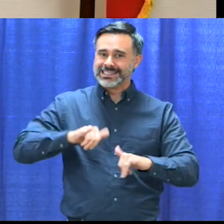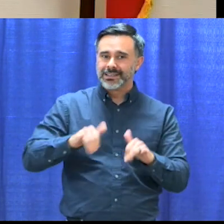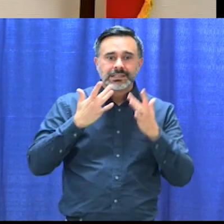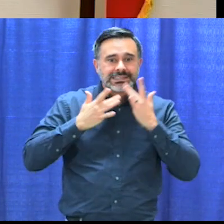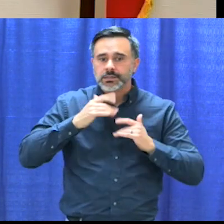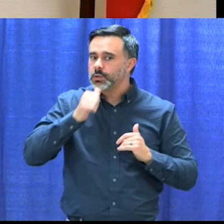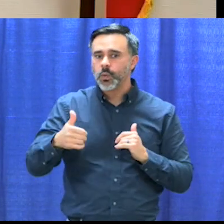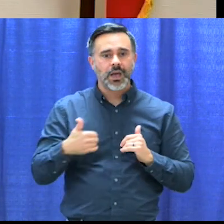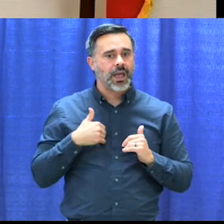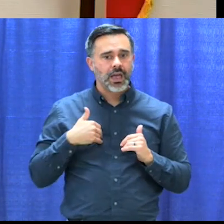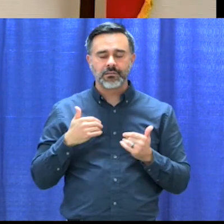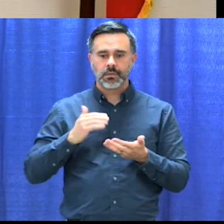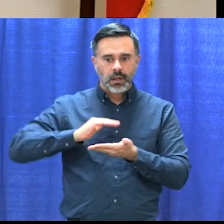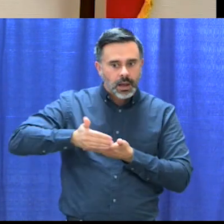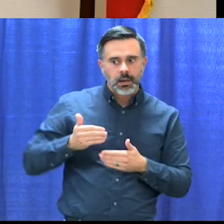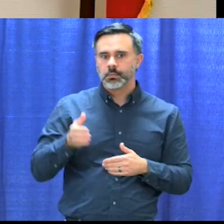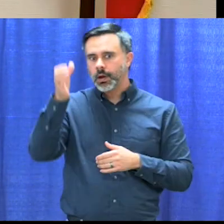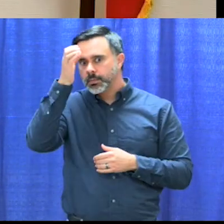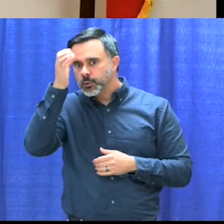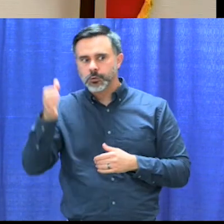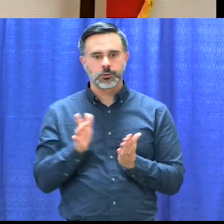A Chromebook or a laptop or tablet.